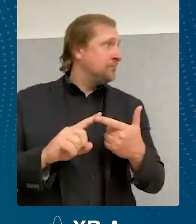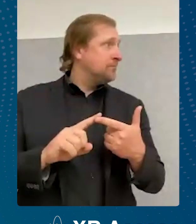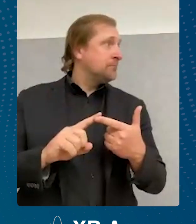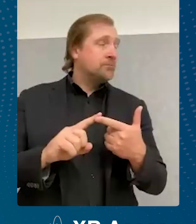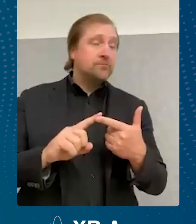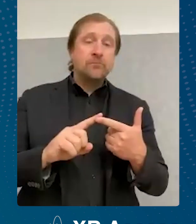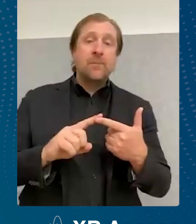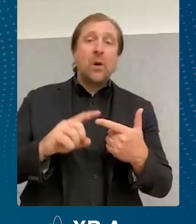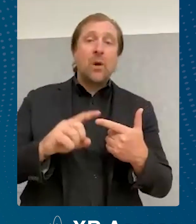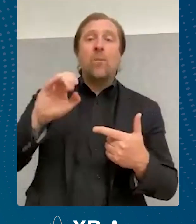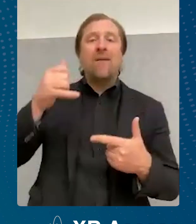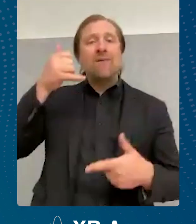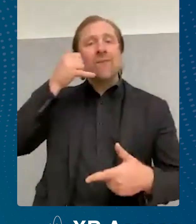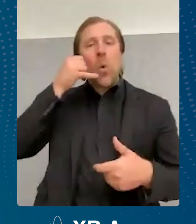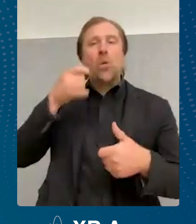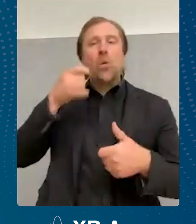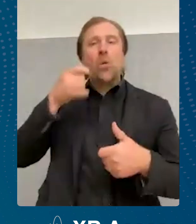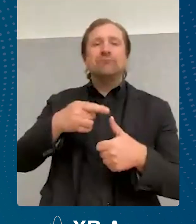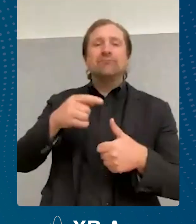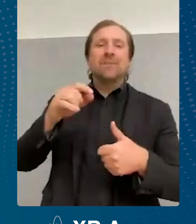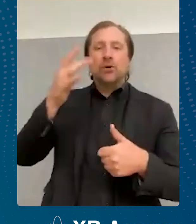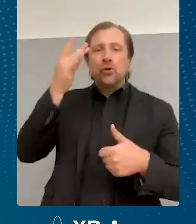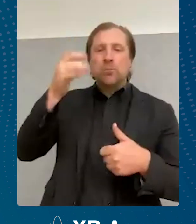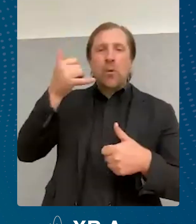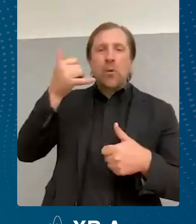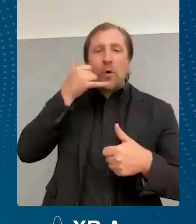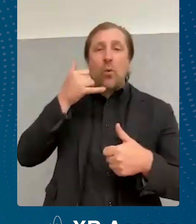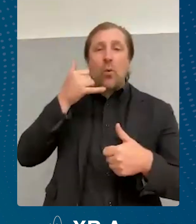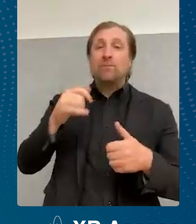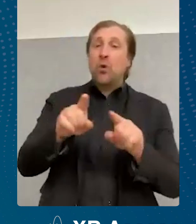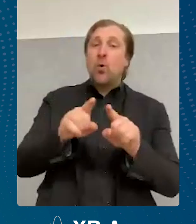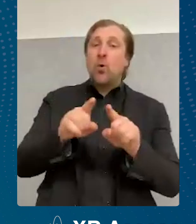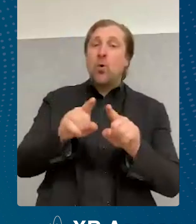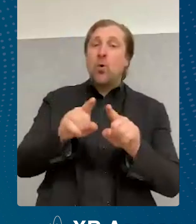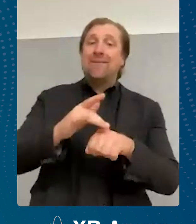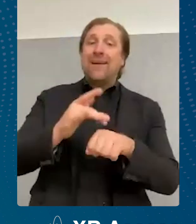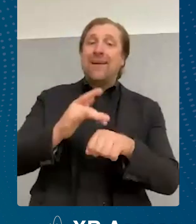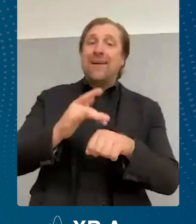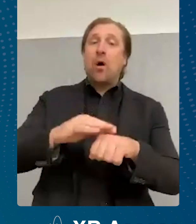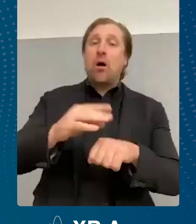Cell phone, that's the other thing. And it's also available on Horizon Worlds with the Meta